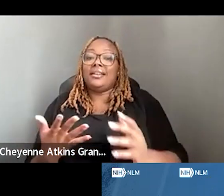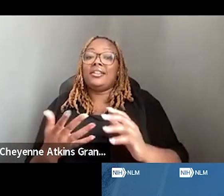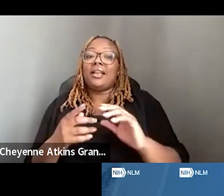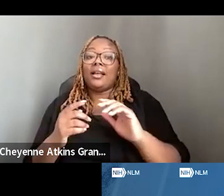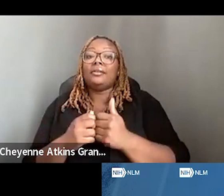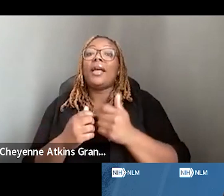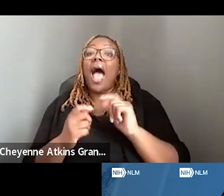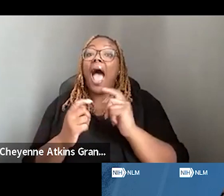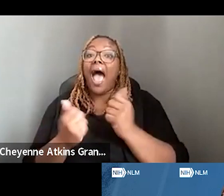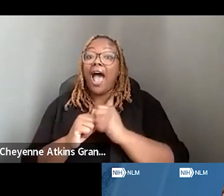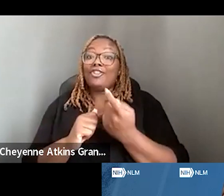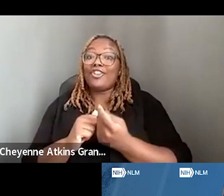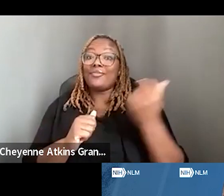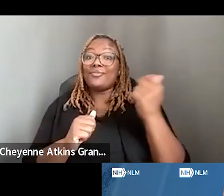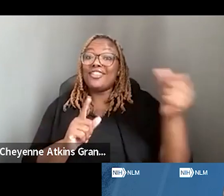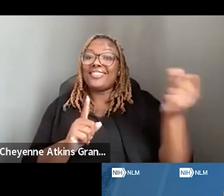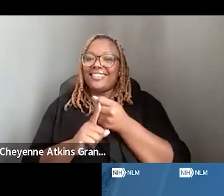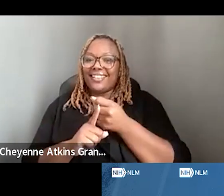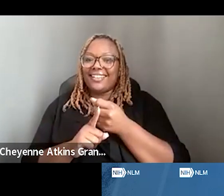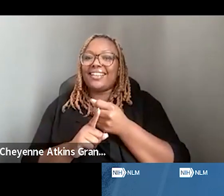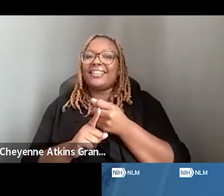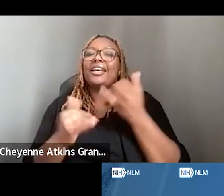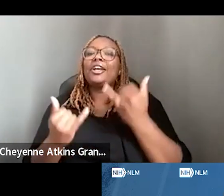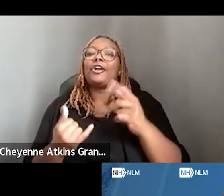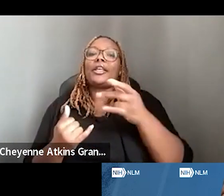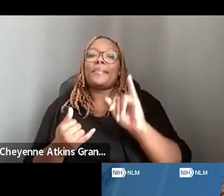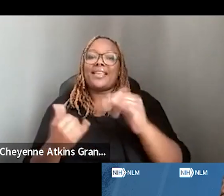Currently, the PI has that ability.